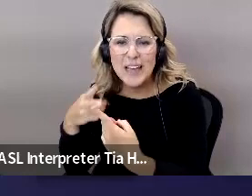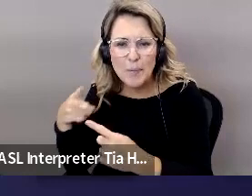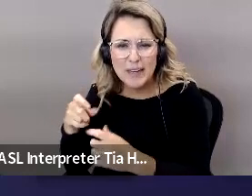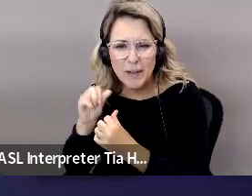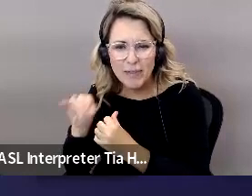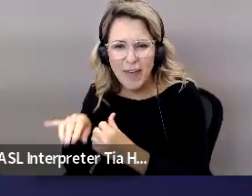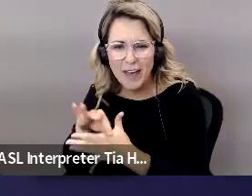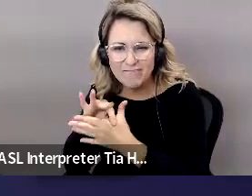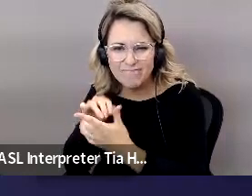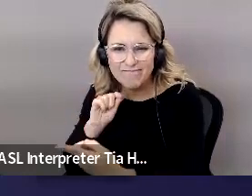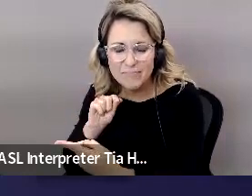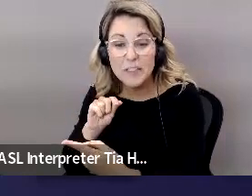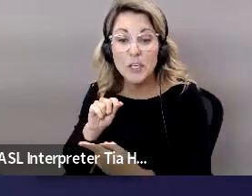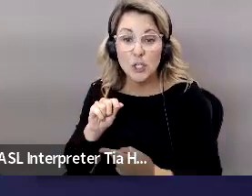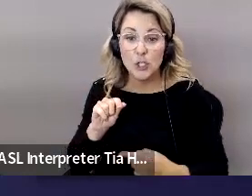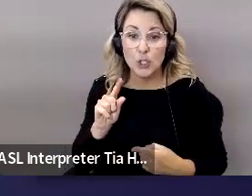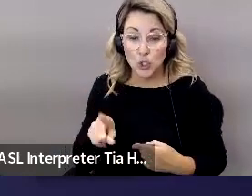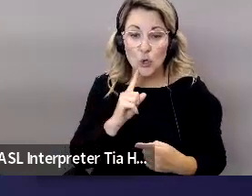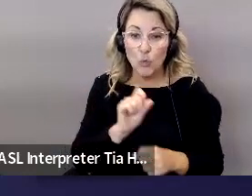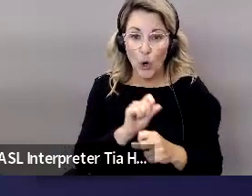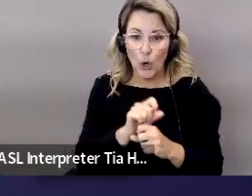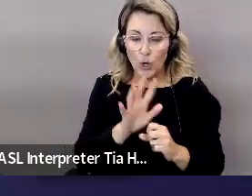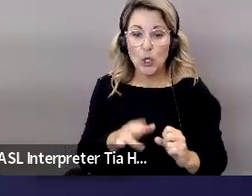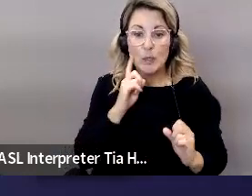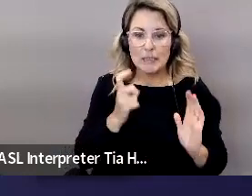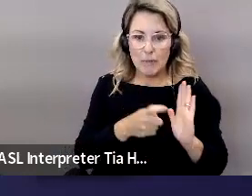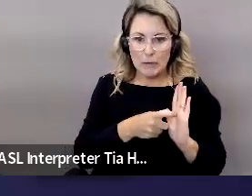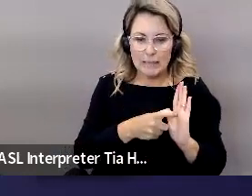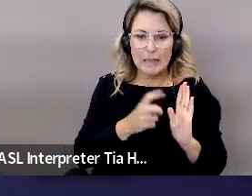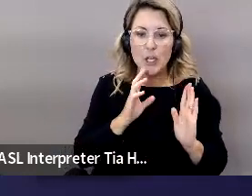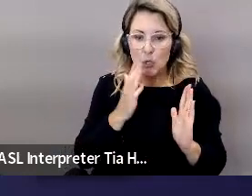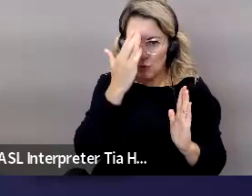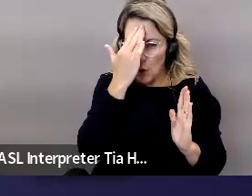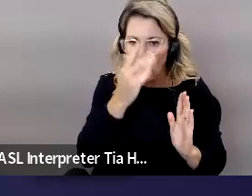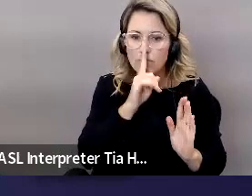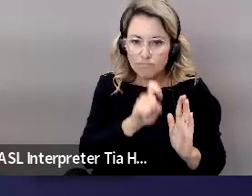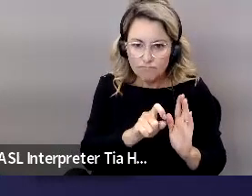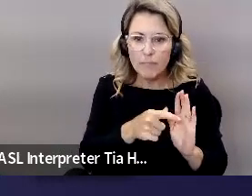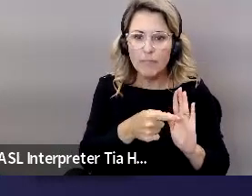in the field, like, we see the need but how do we say that in a way that's supported by the recent